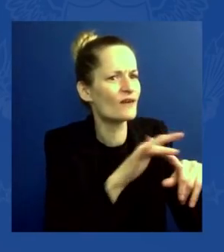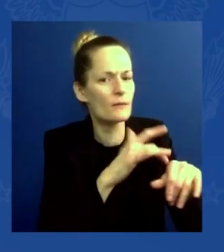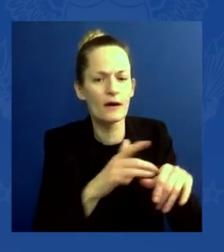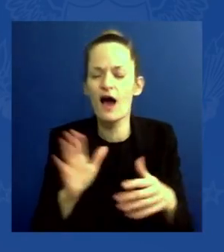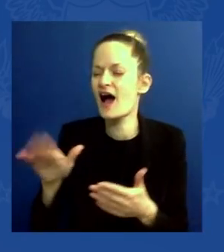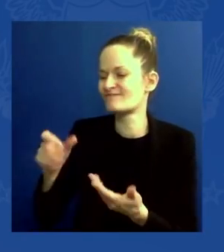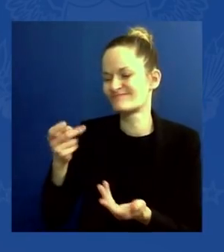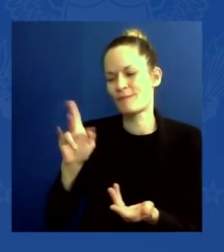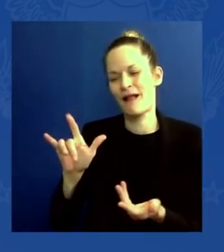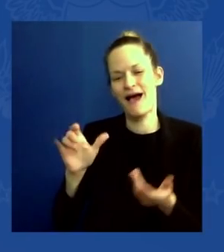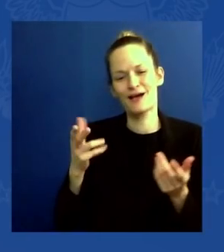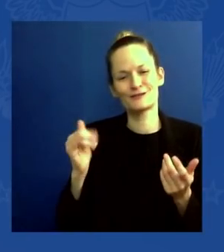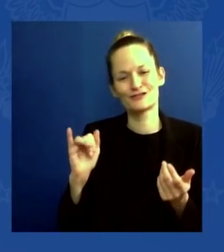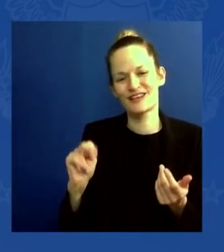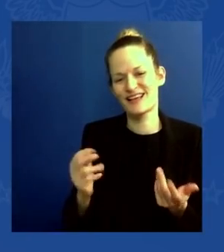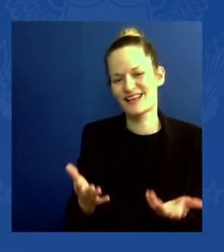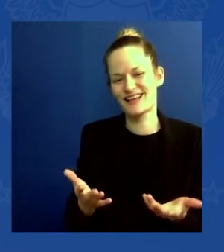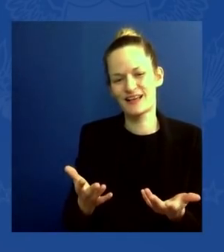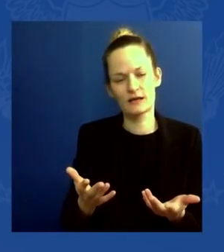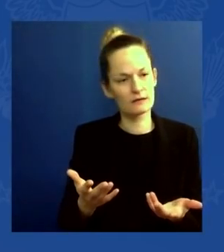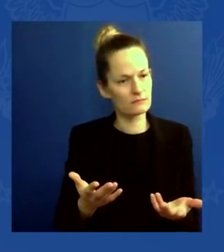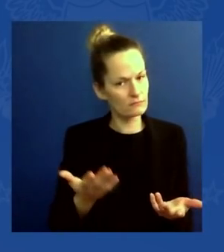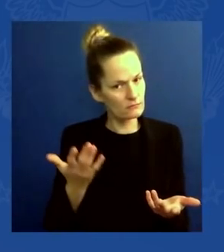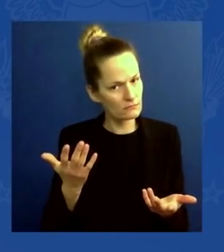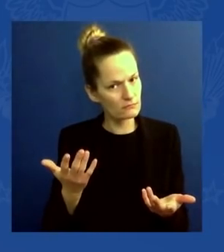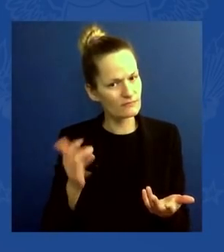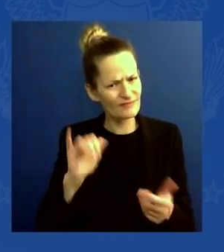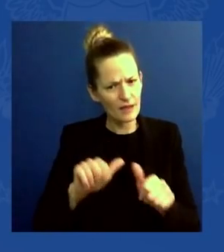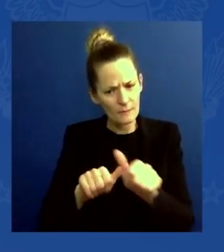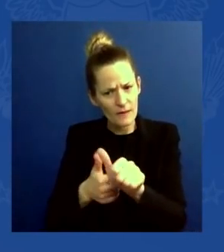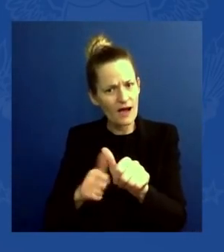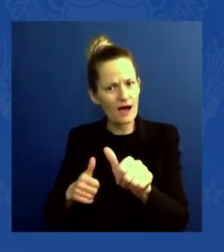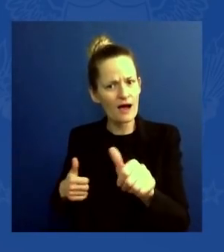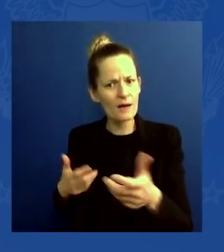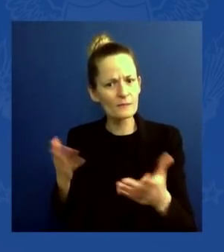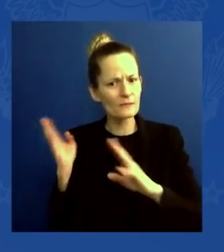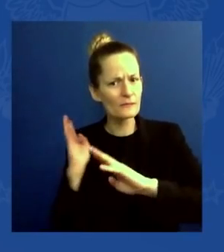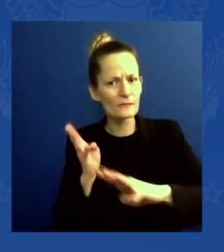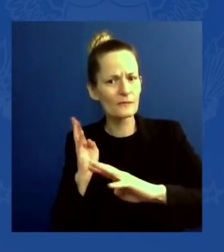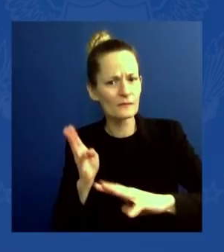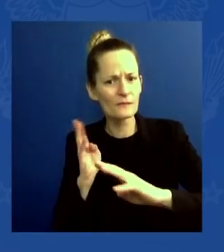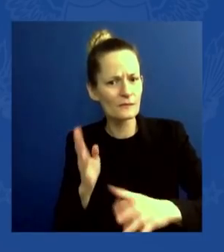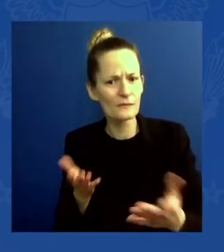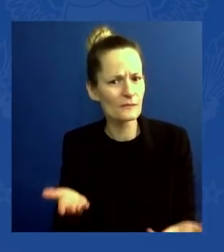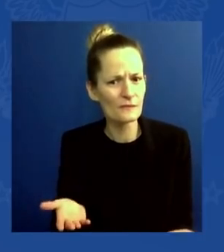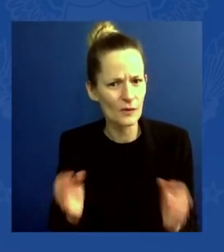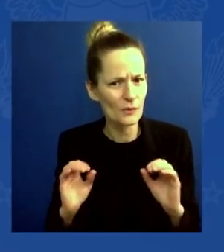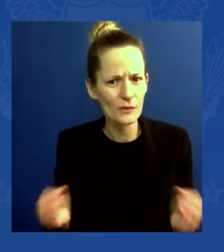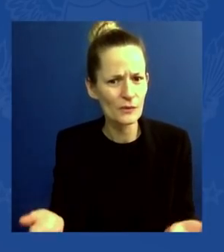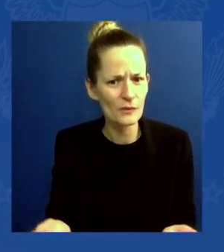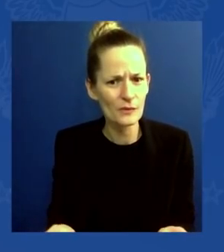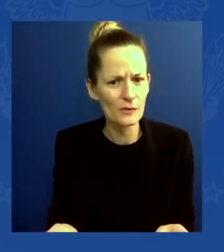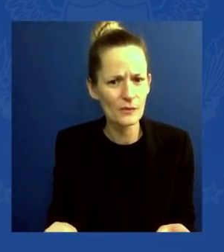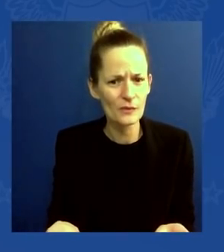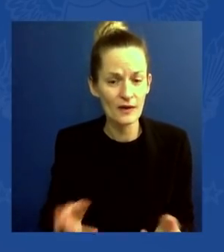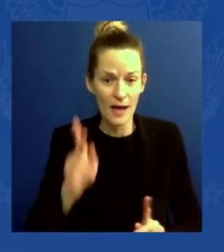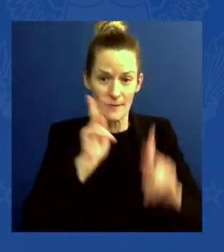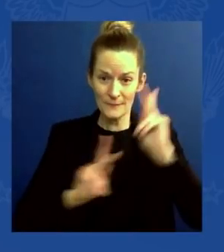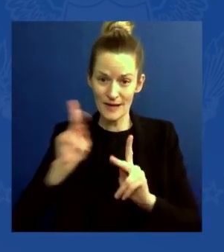Well, it's backed up because the people who supply the materials that end up being on our kitchen table or in our --